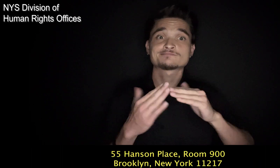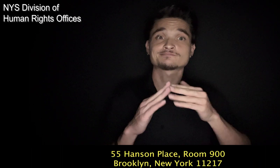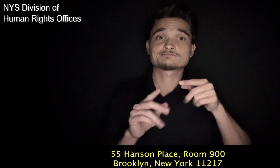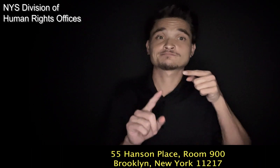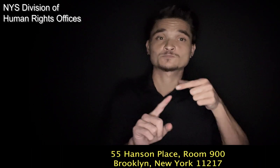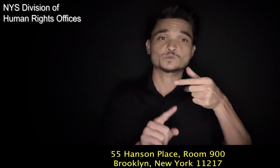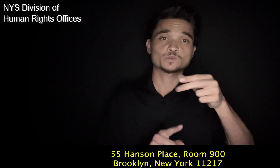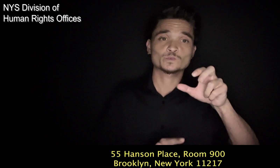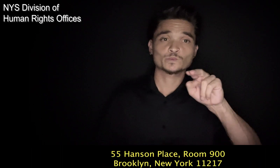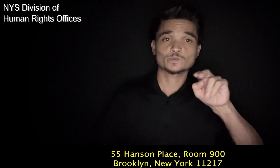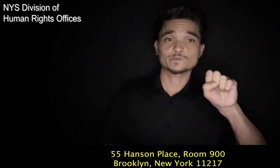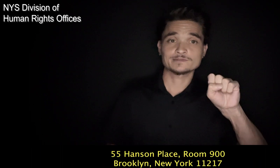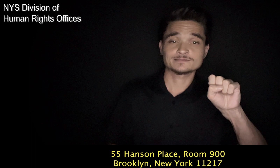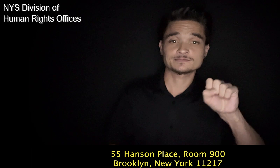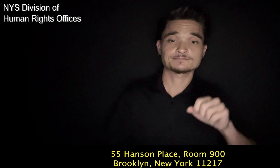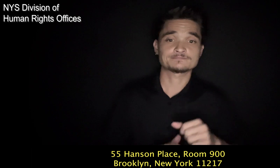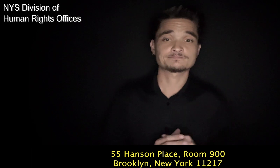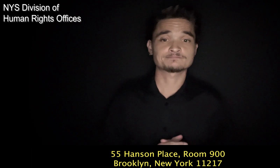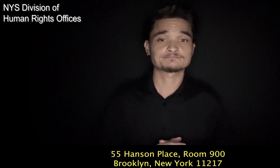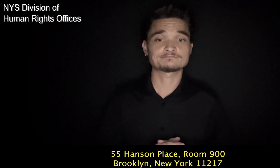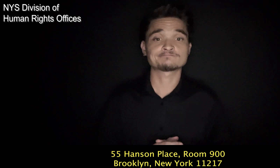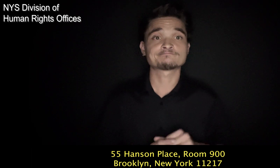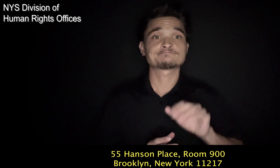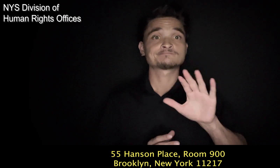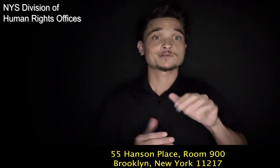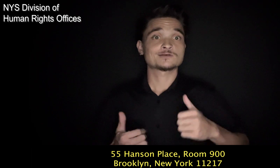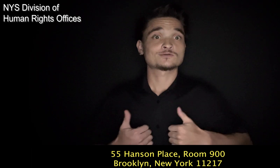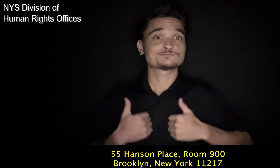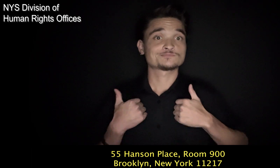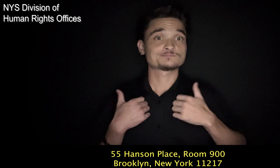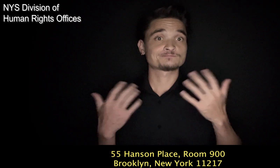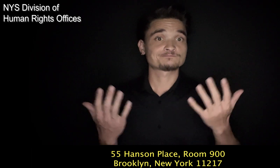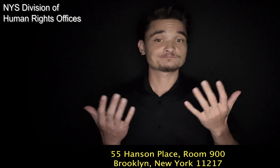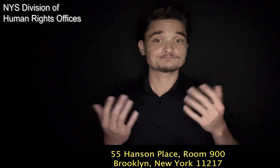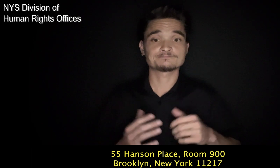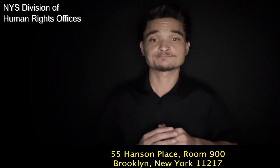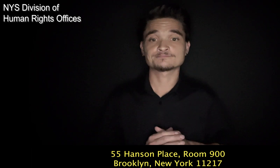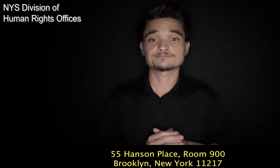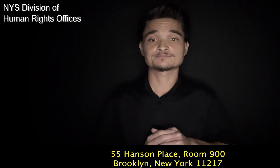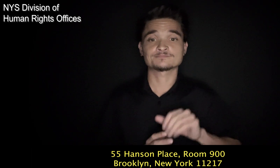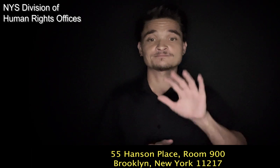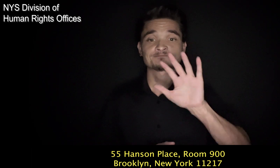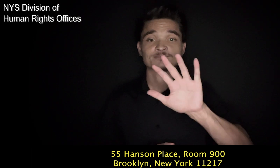55 Hanson Place, Room 900 Brooklyn, New York 11217